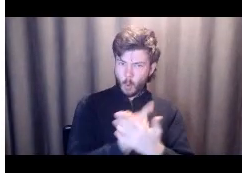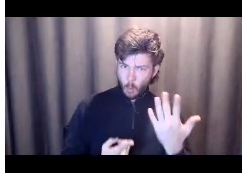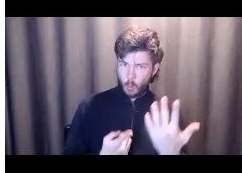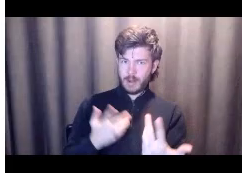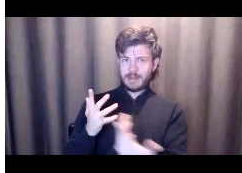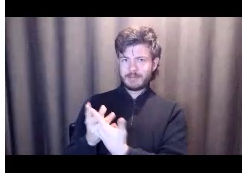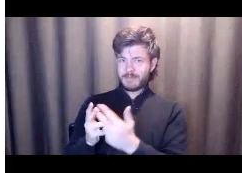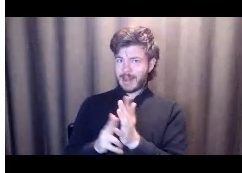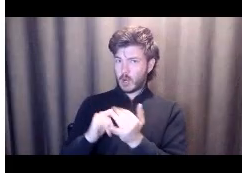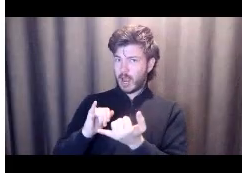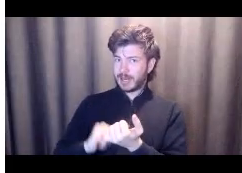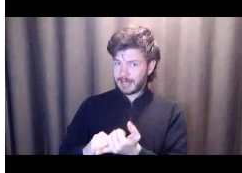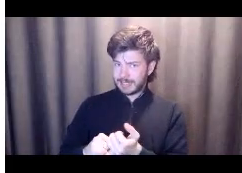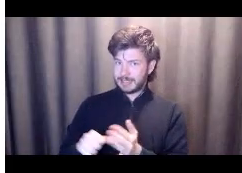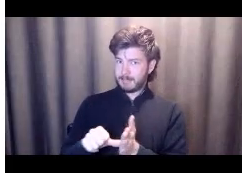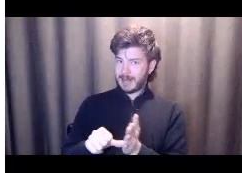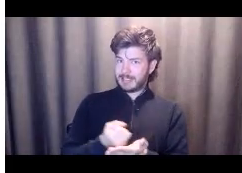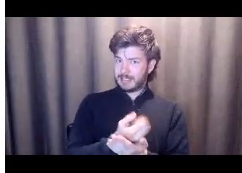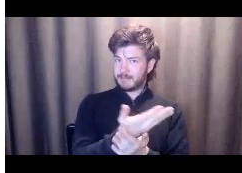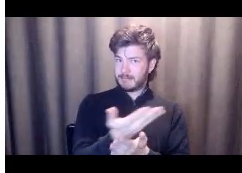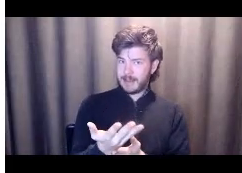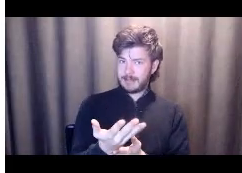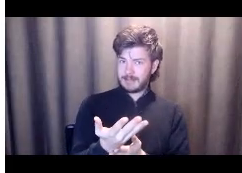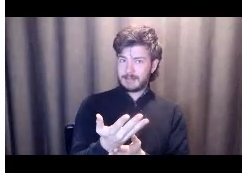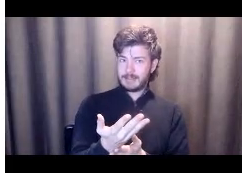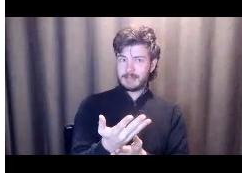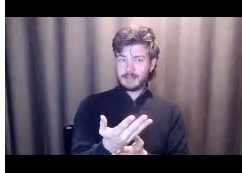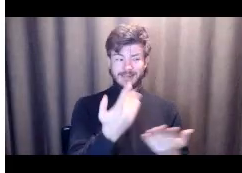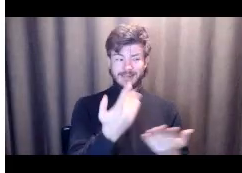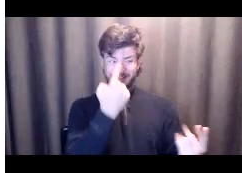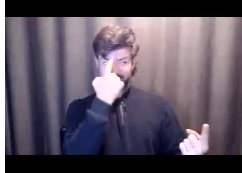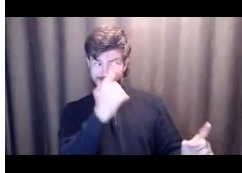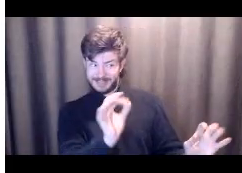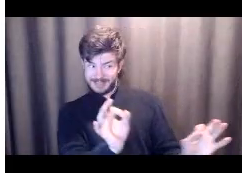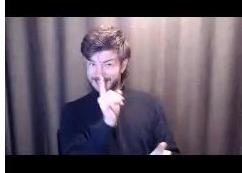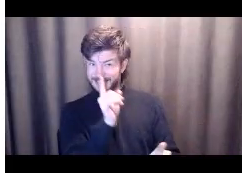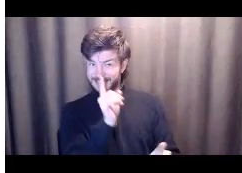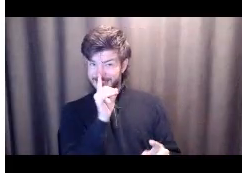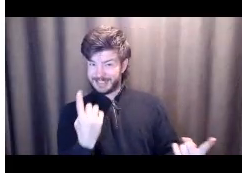we'll talk to them about other options for managing their plan funding,